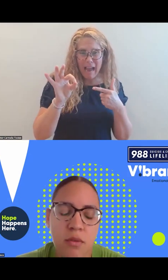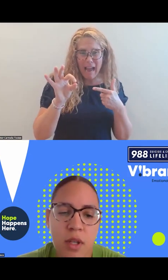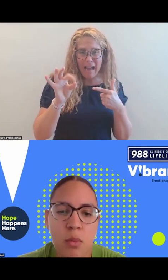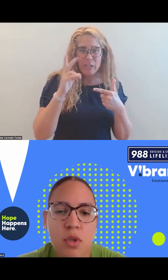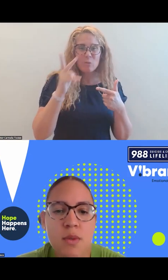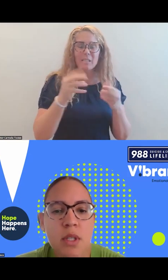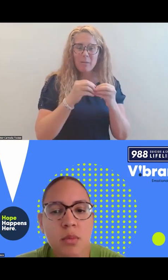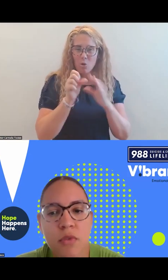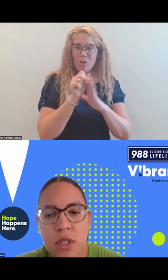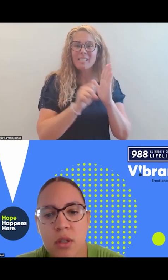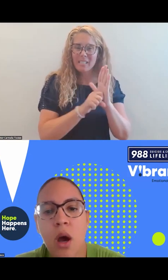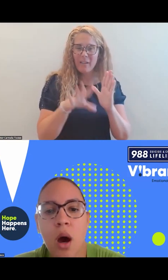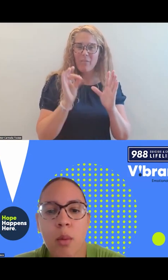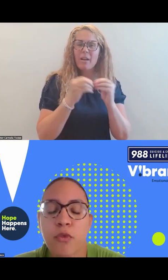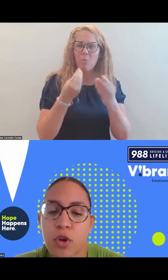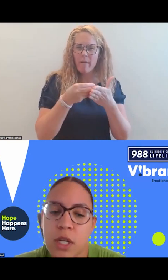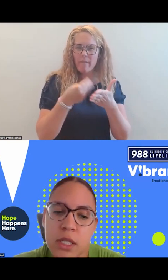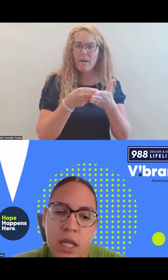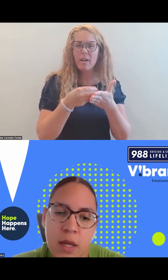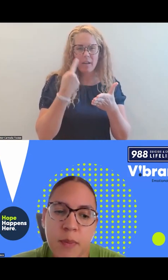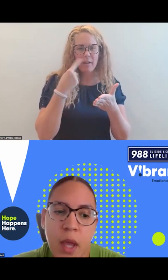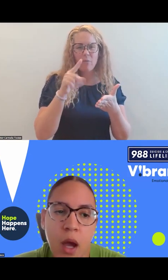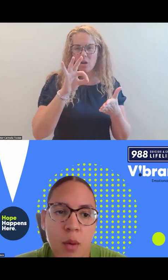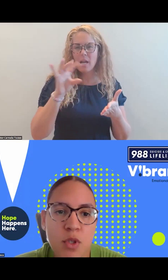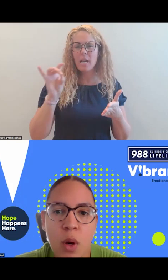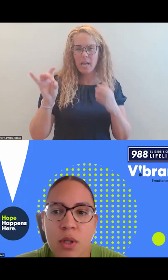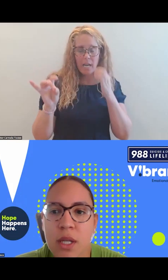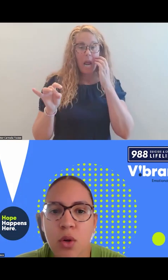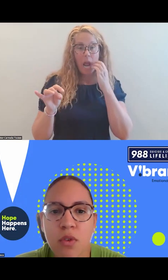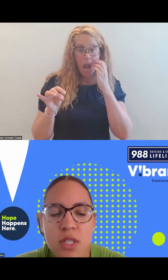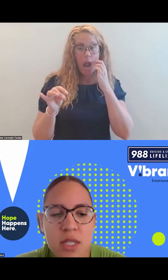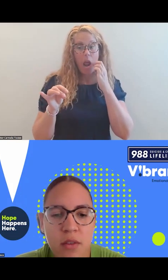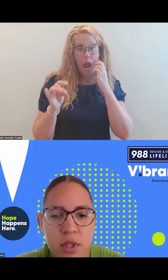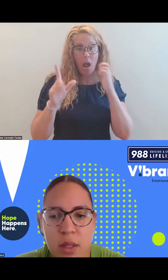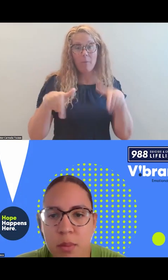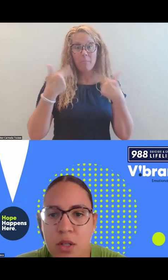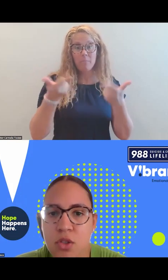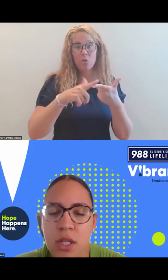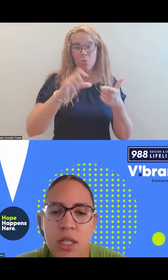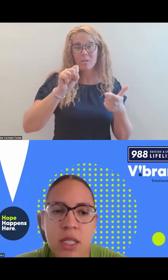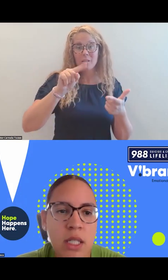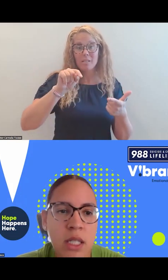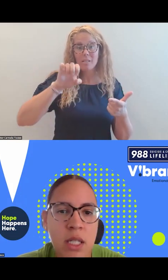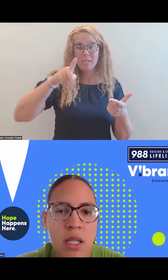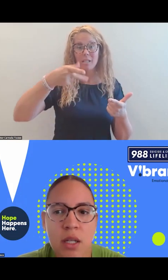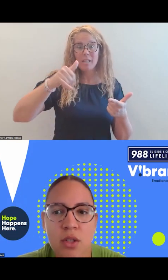THE NUMBER HAS MORE SUSTAINABLE FUNDING FOR 988. I WILL KICK IT OVER TO STEPHANIE. DON'T